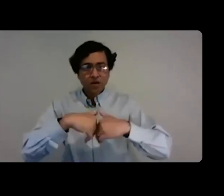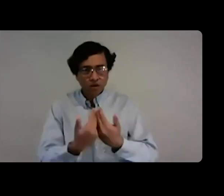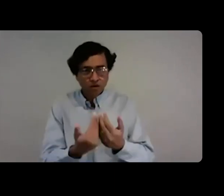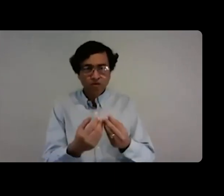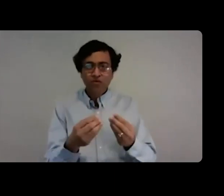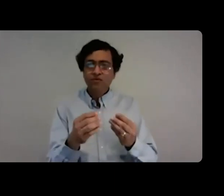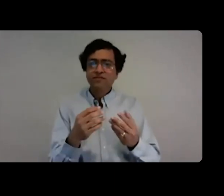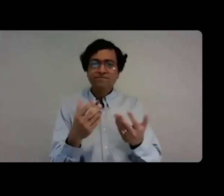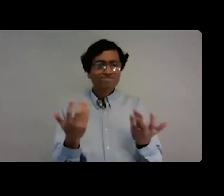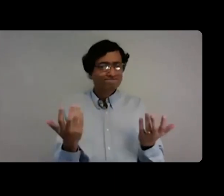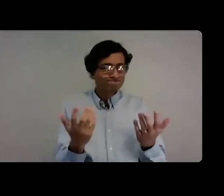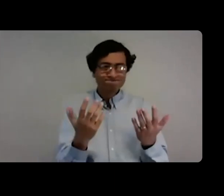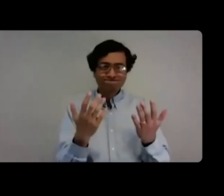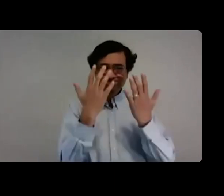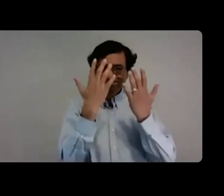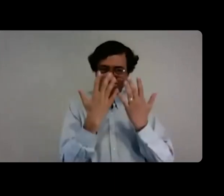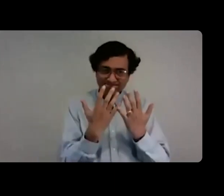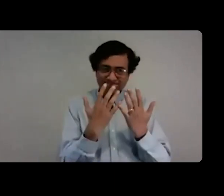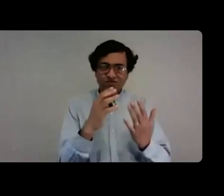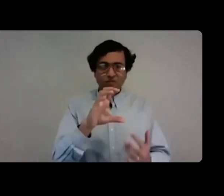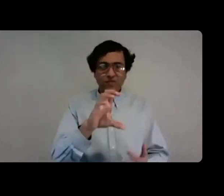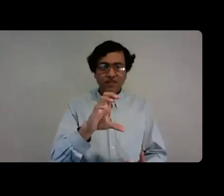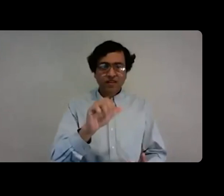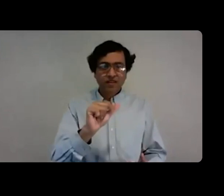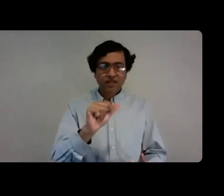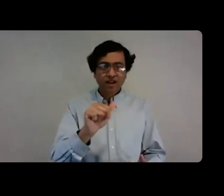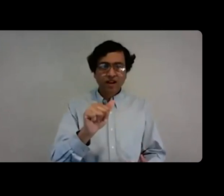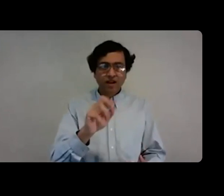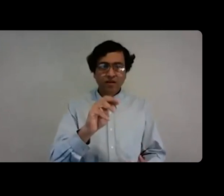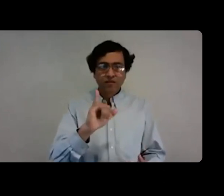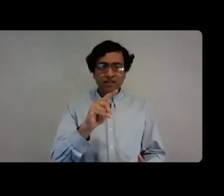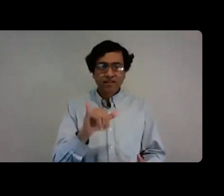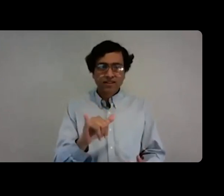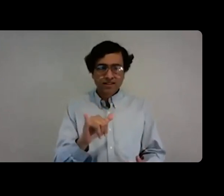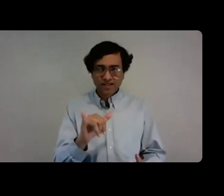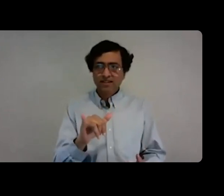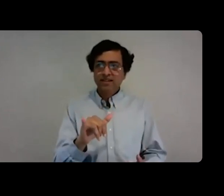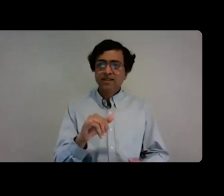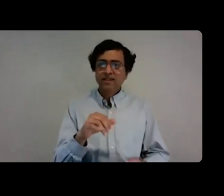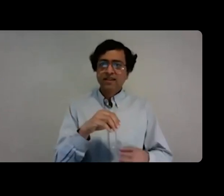for it, speaks about how sad it was, and in fact